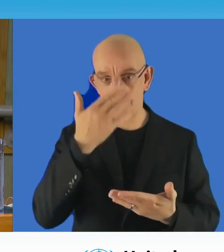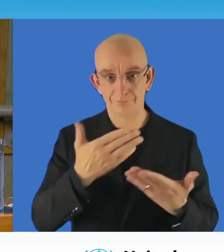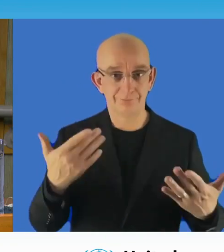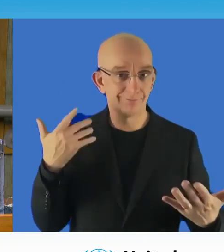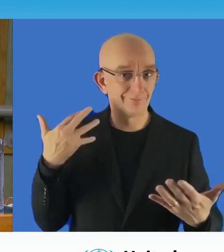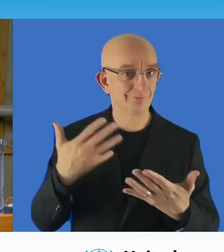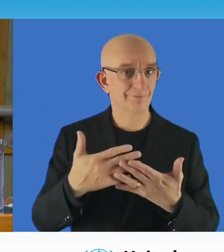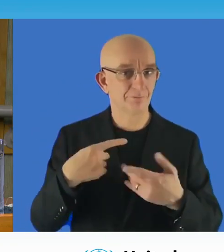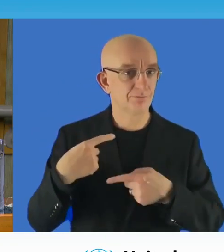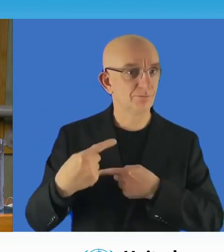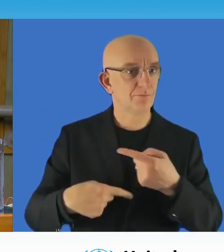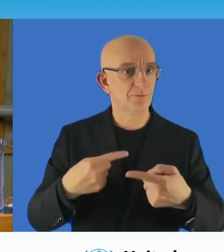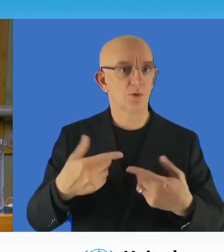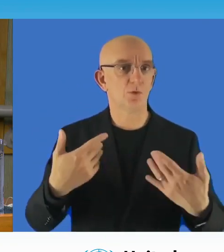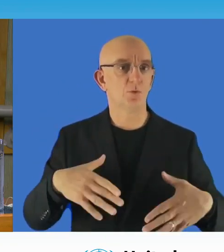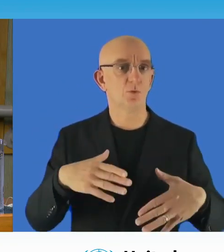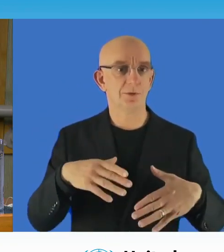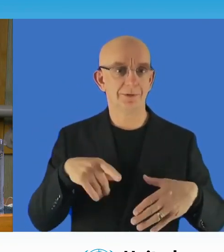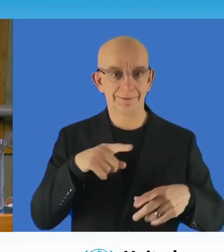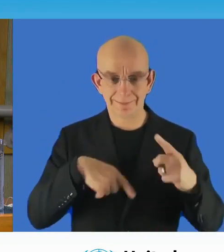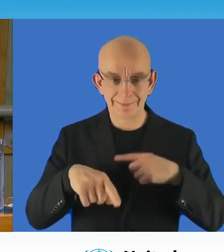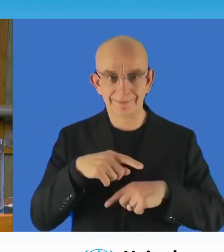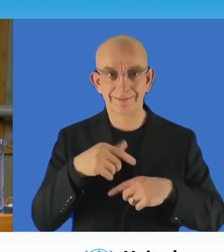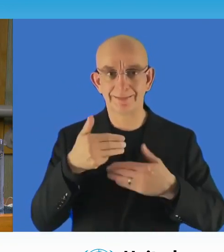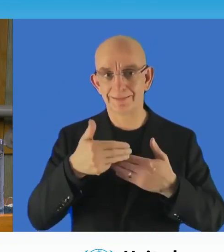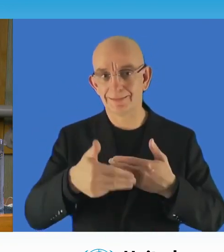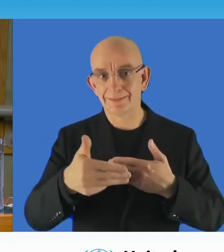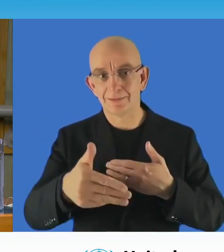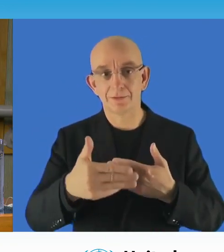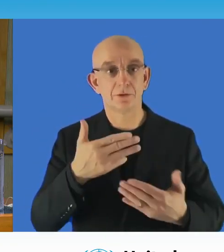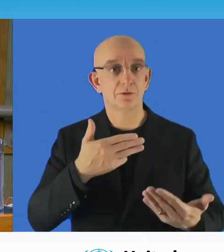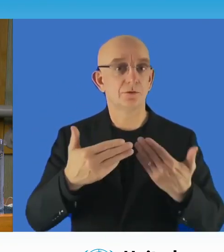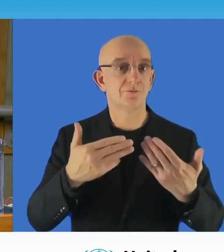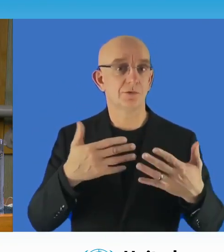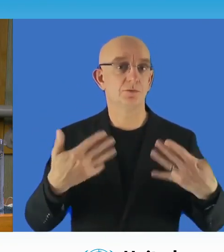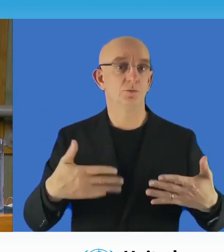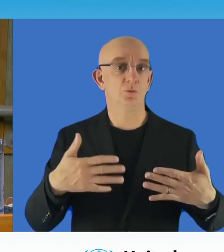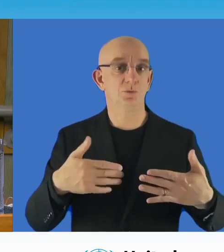that it is almost Universal the large interest in the deliberations even at heads of state and